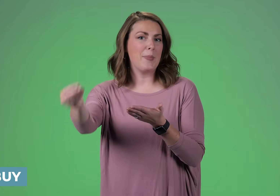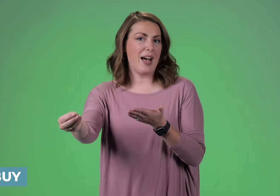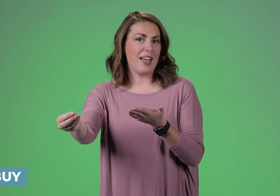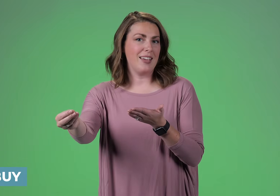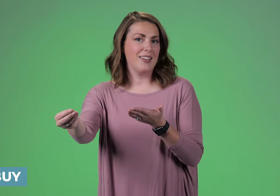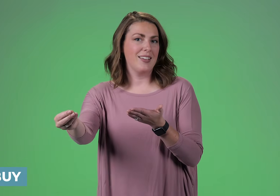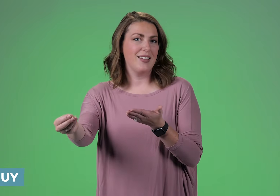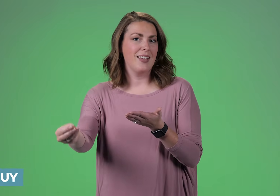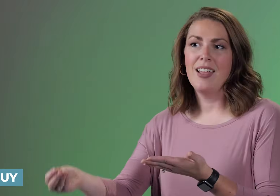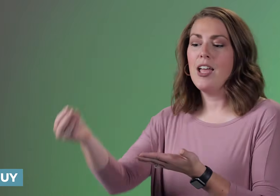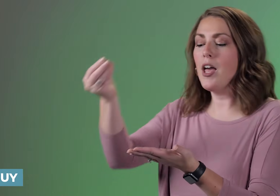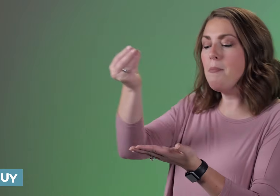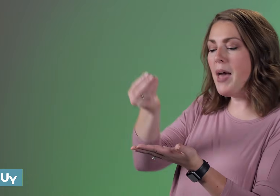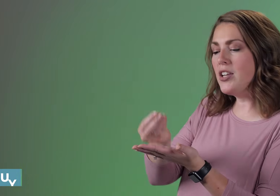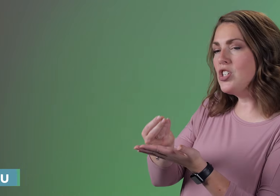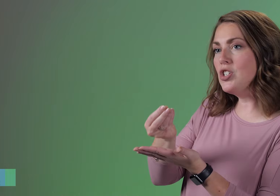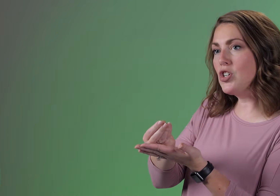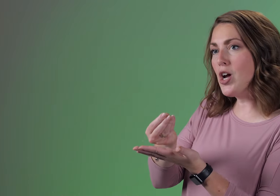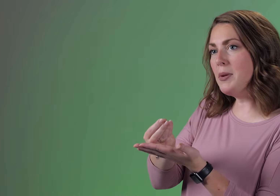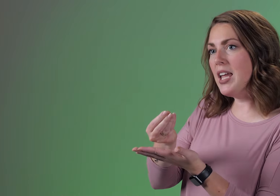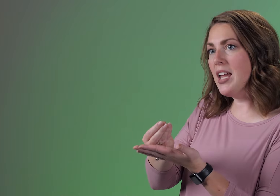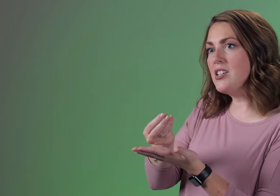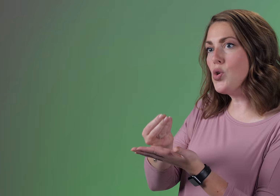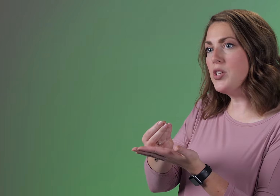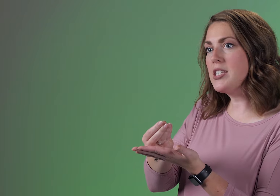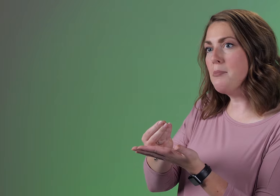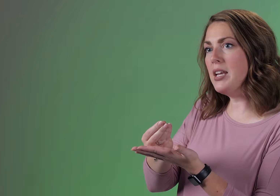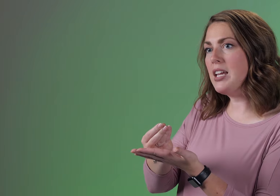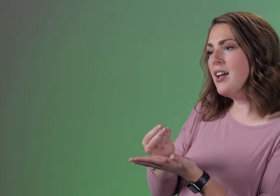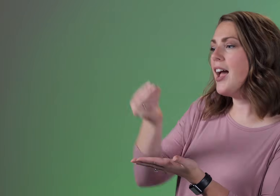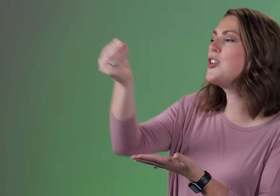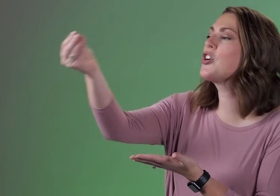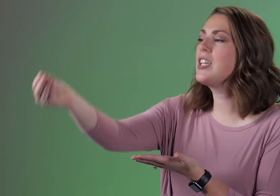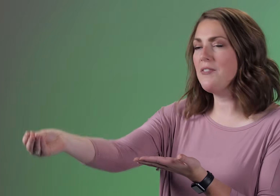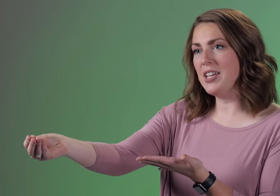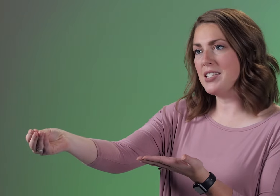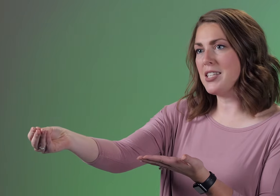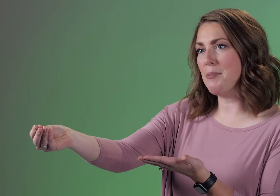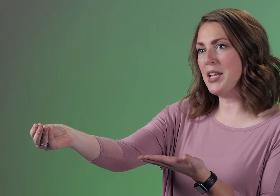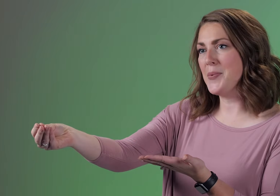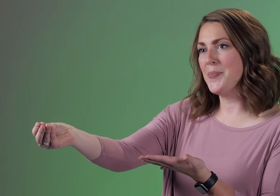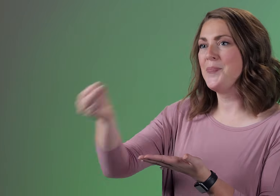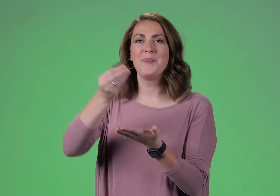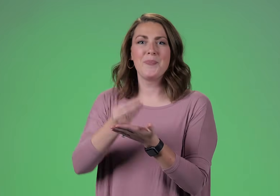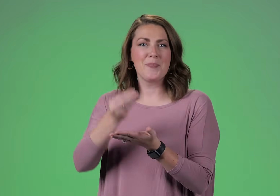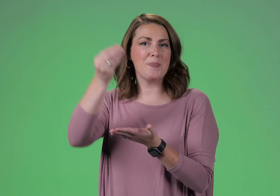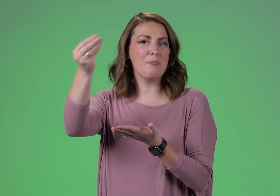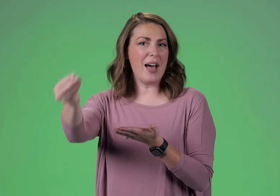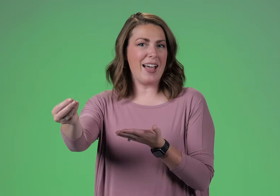BUY Imagine your dominant hand is holding some money and you're giving it to somebody. BUY